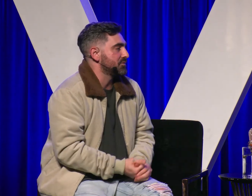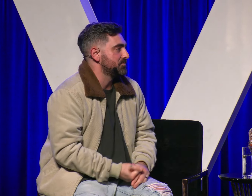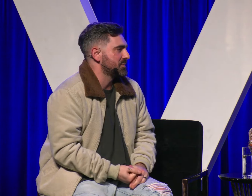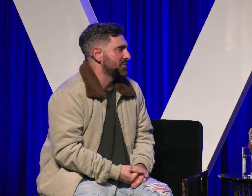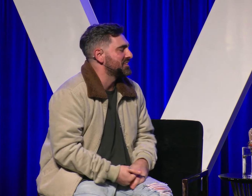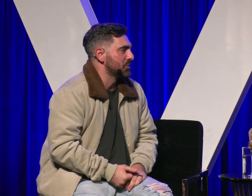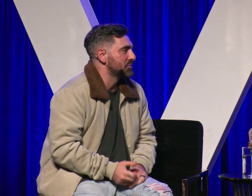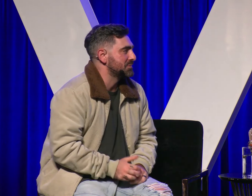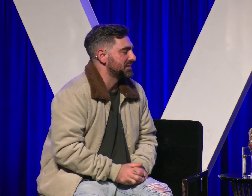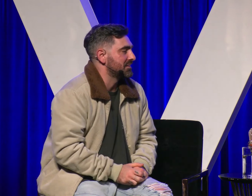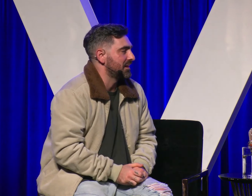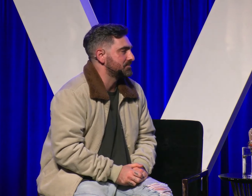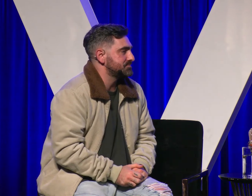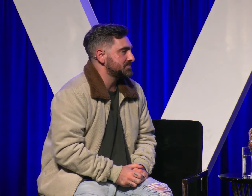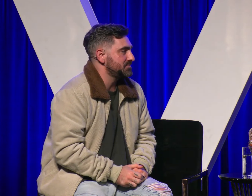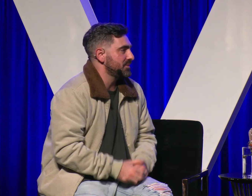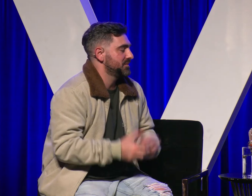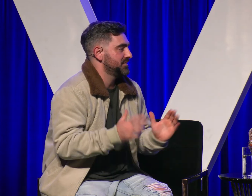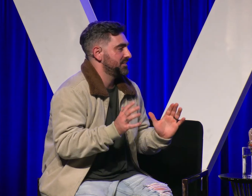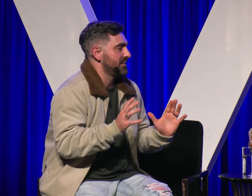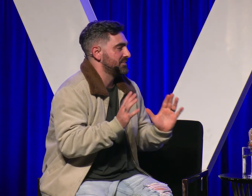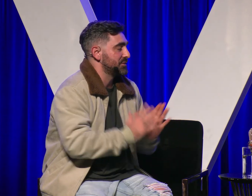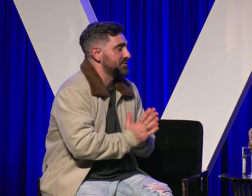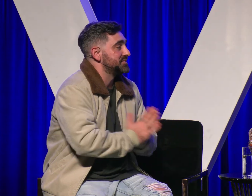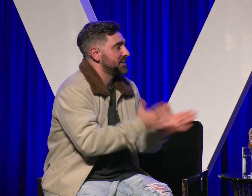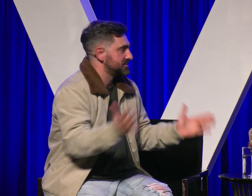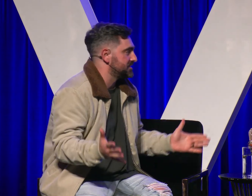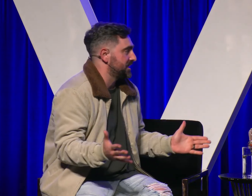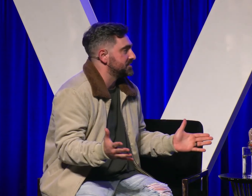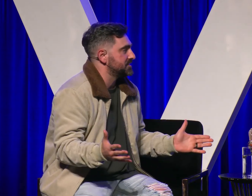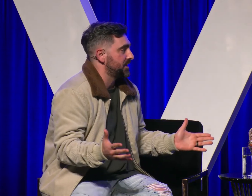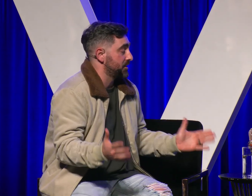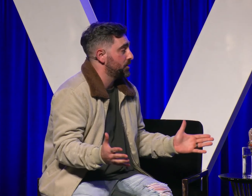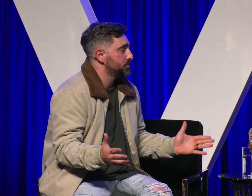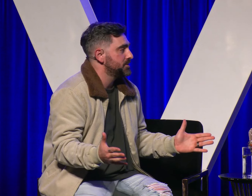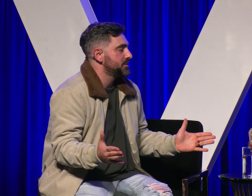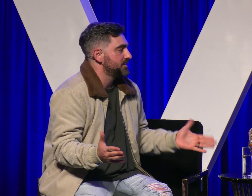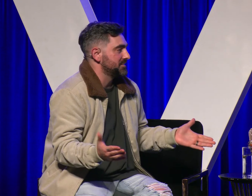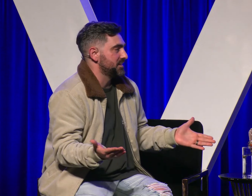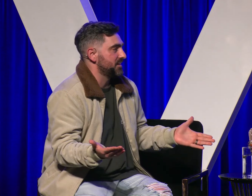But I think ultimately, like in terms of the sector as a whole,